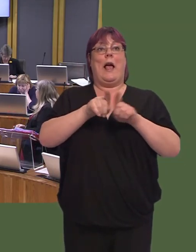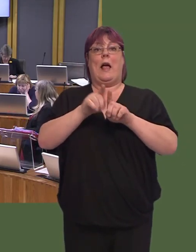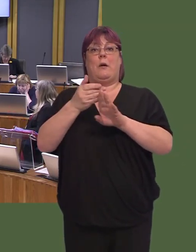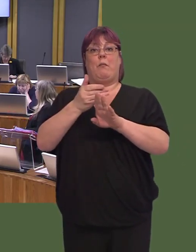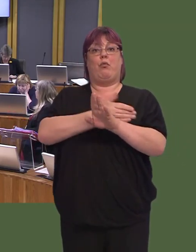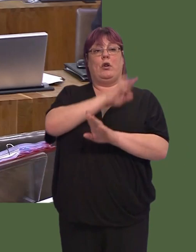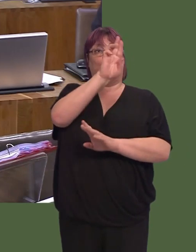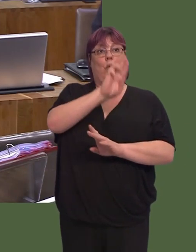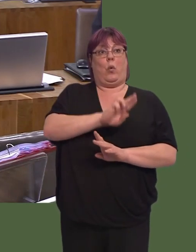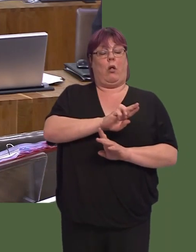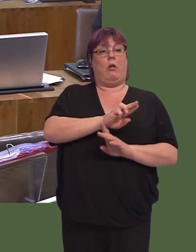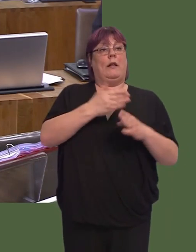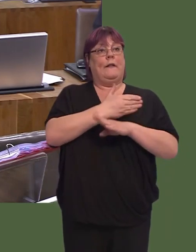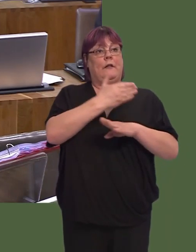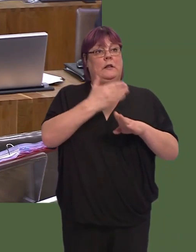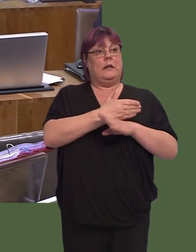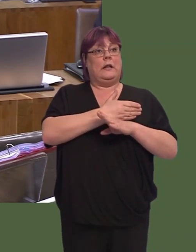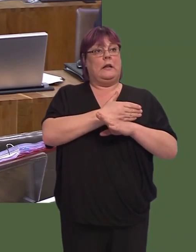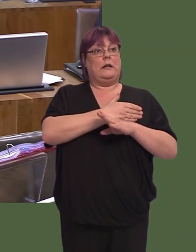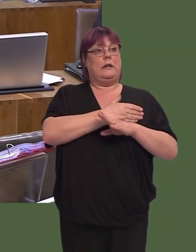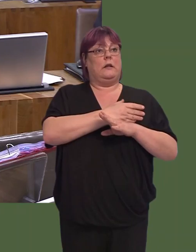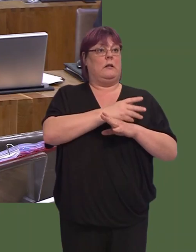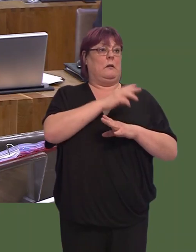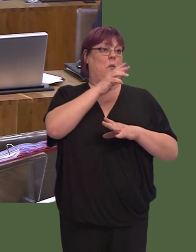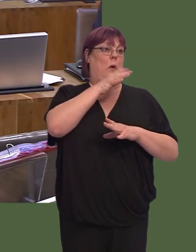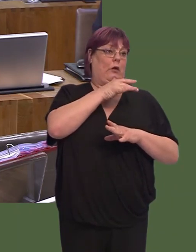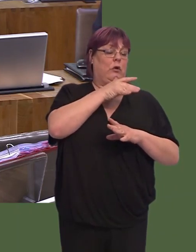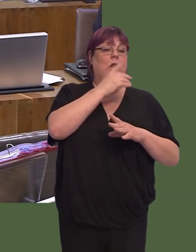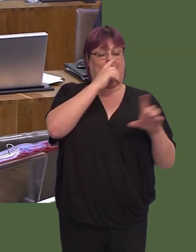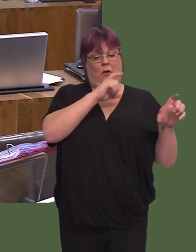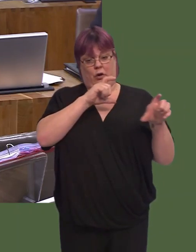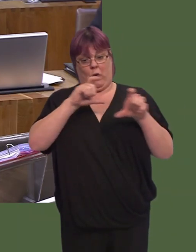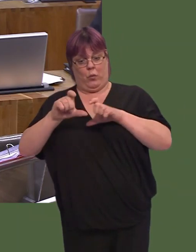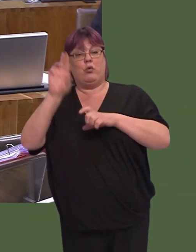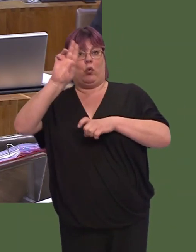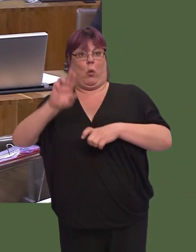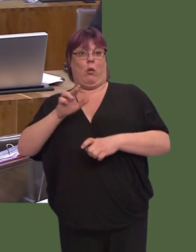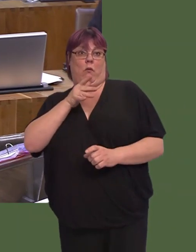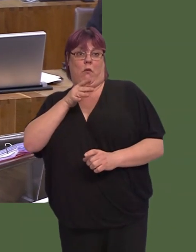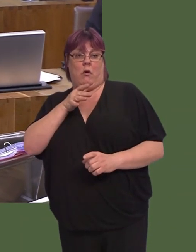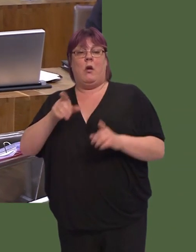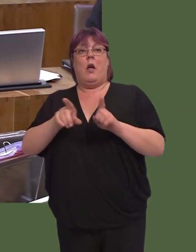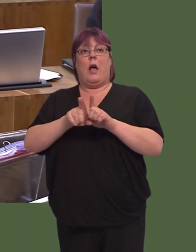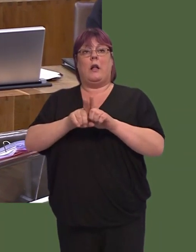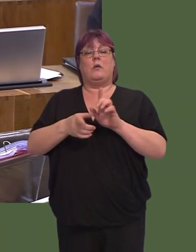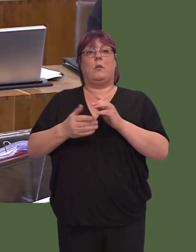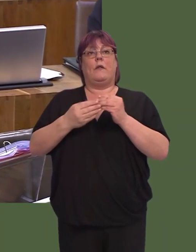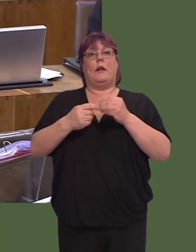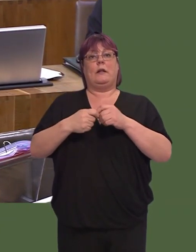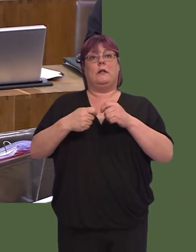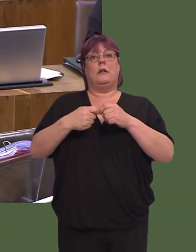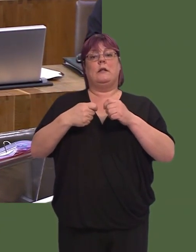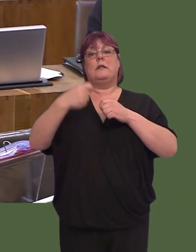lead on to Welsh-medium activity. As I was saying to Suzy Davies, we've extended our monitoring of that to make sure that we